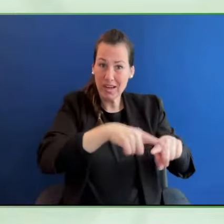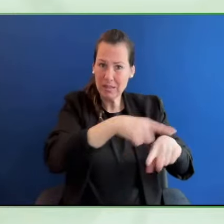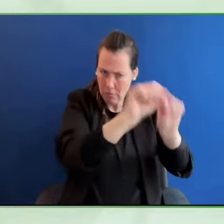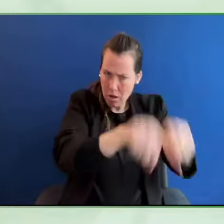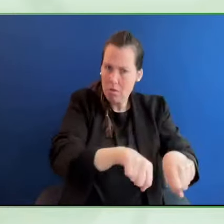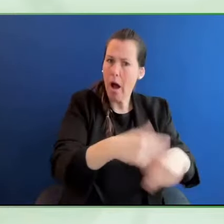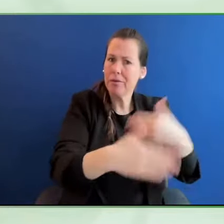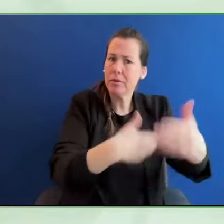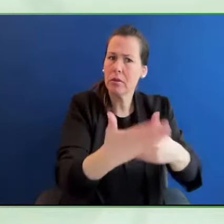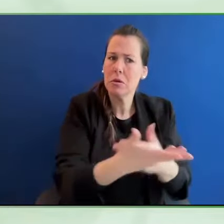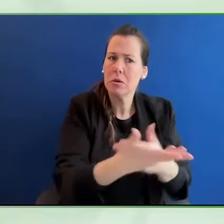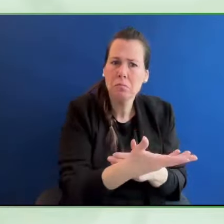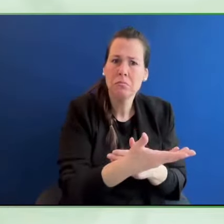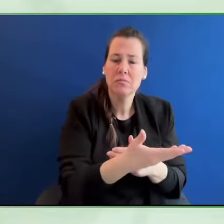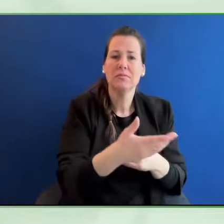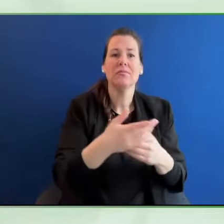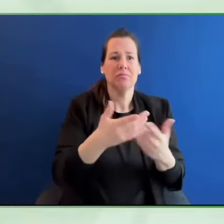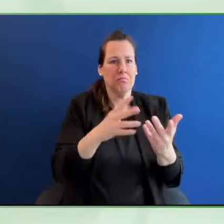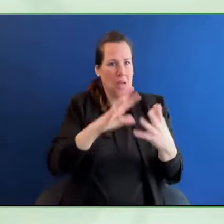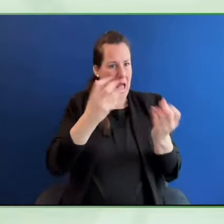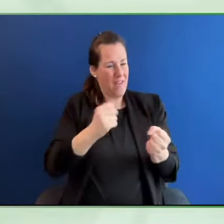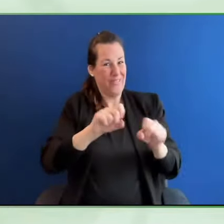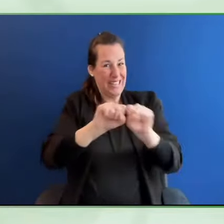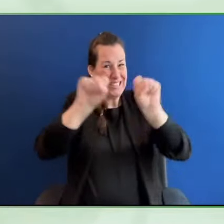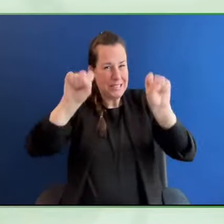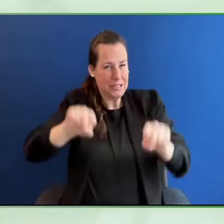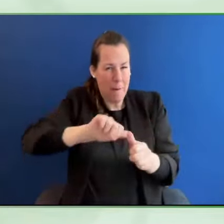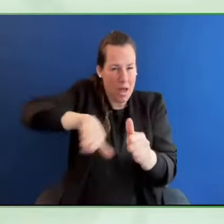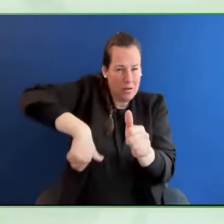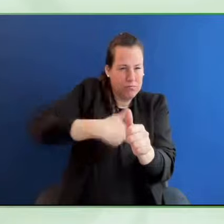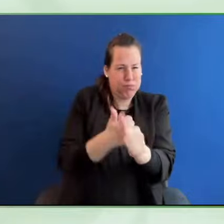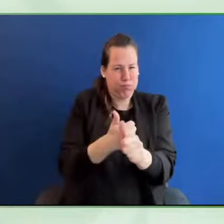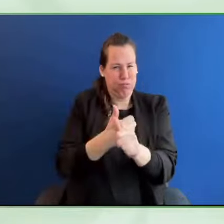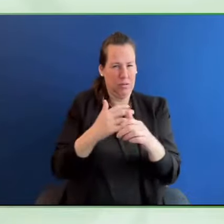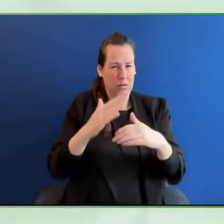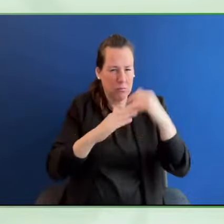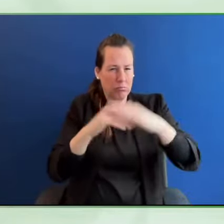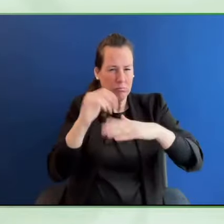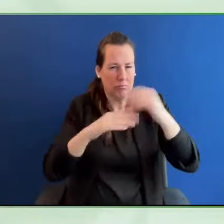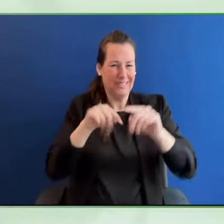not only in EU countries also in other countries as well. Exactly.